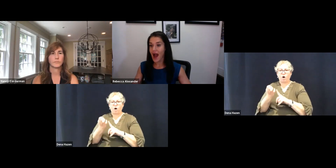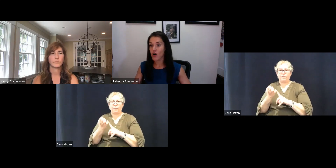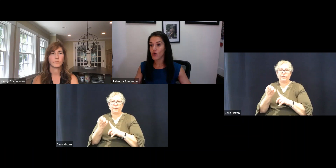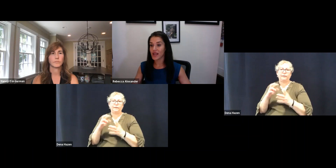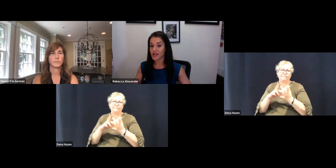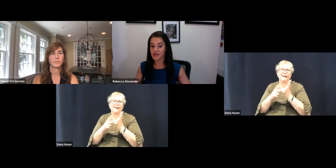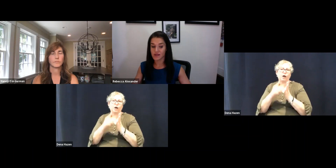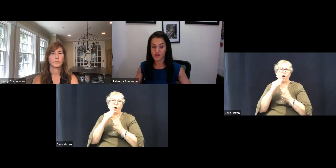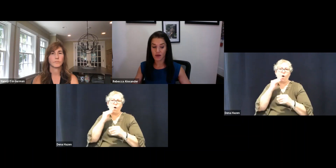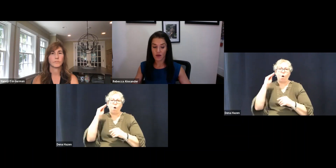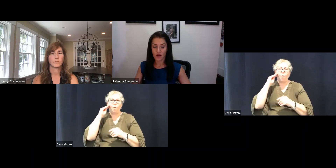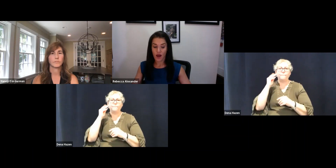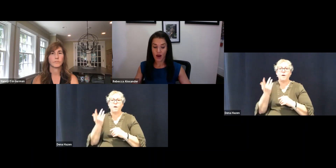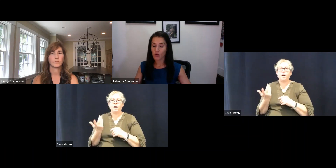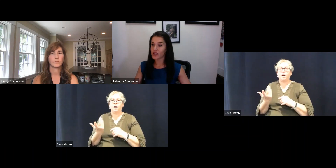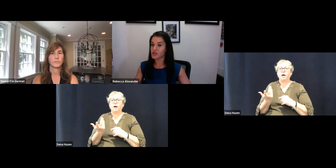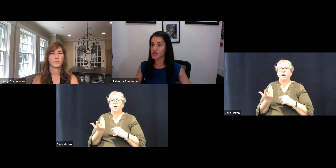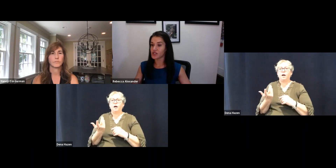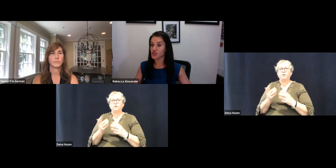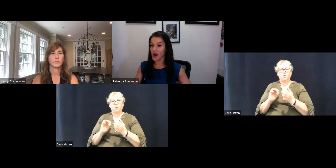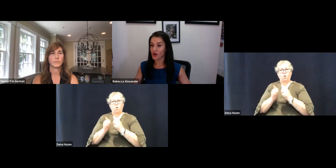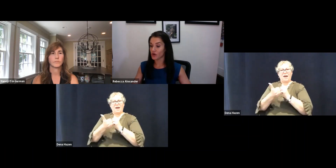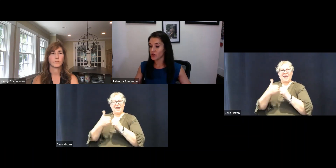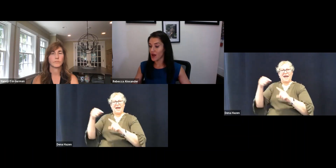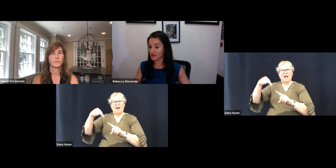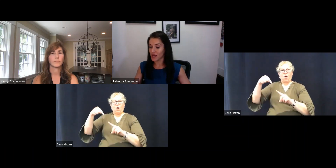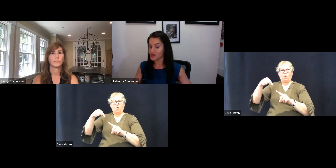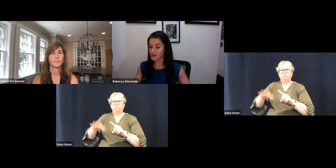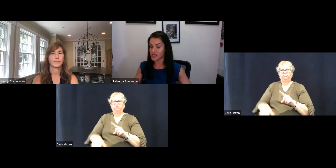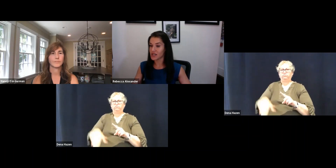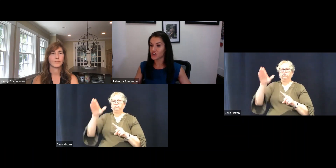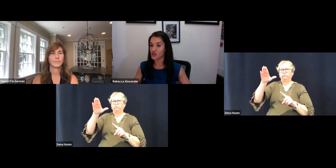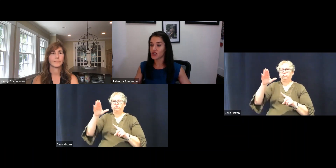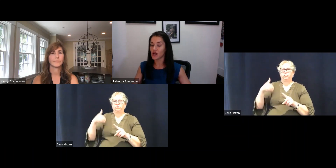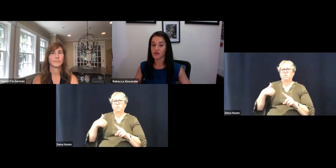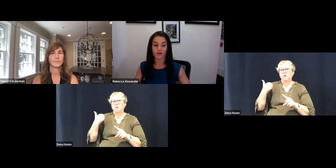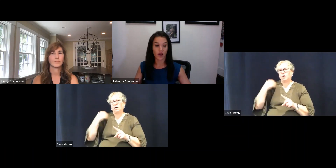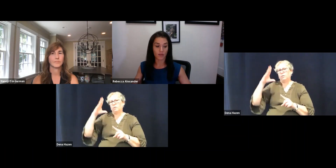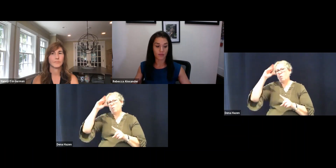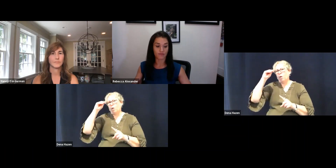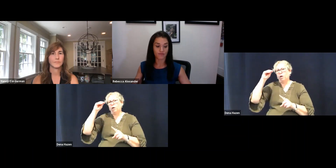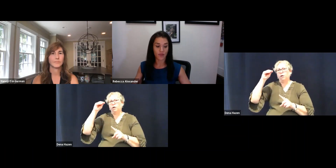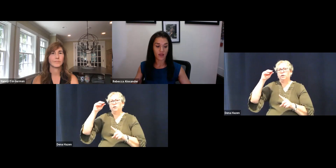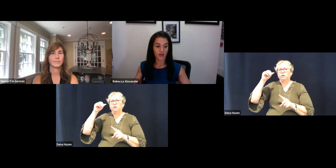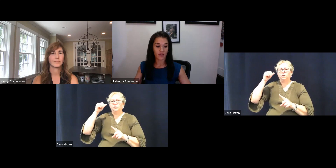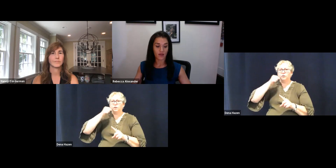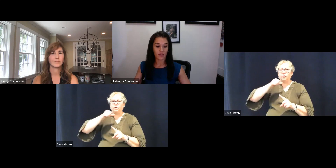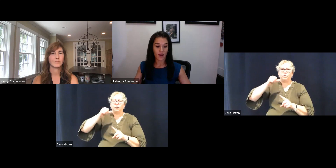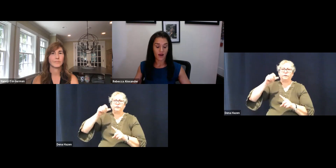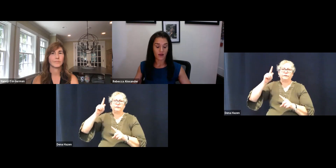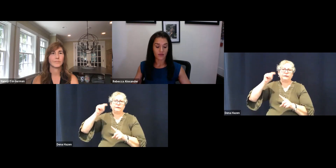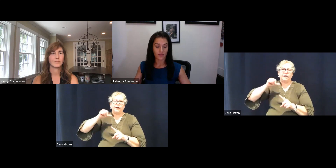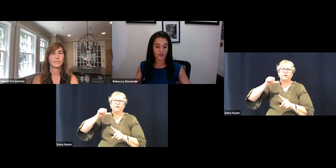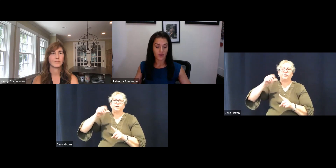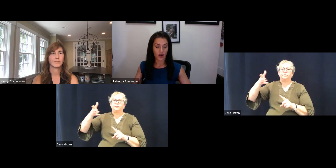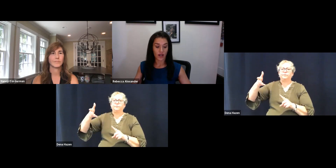How is this child or adolescent, teenager,